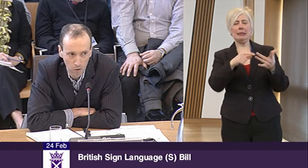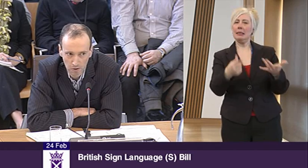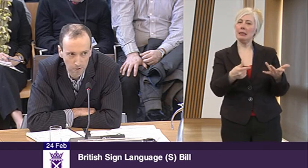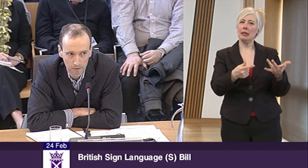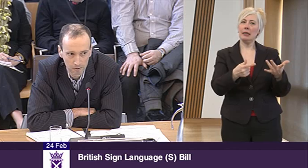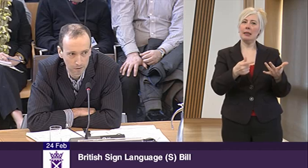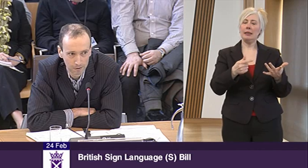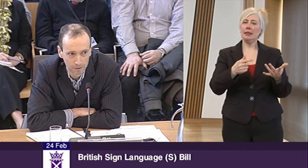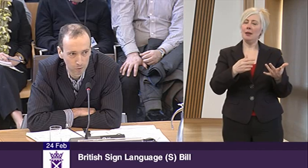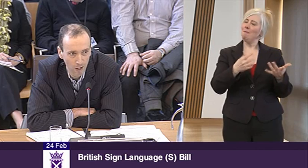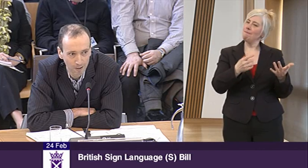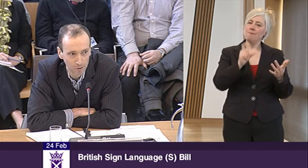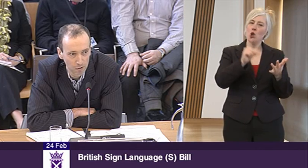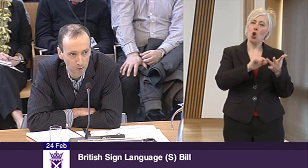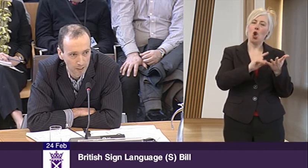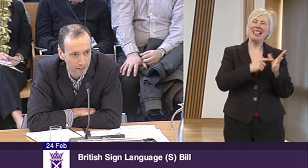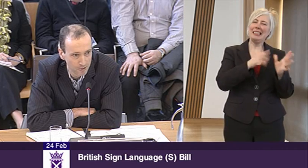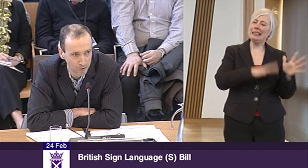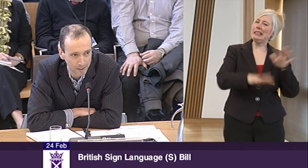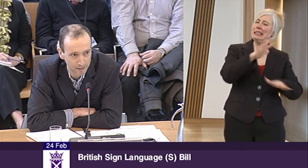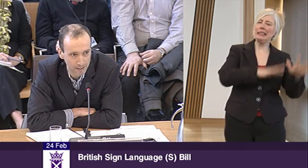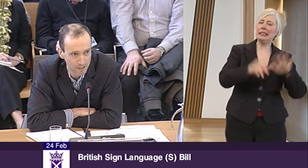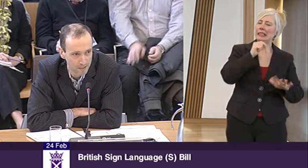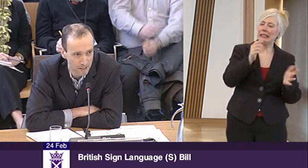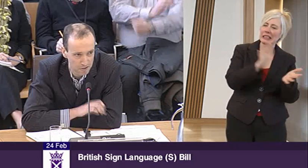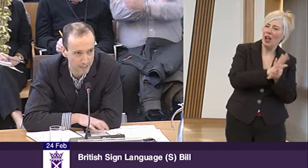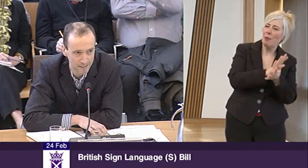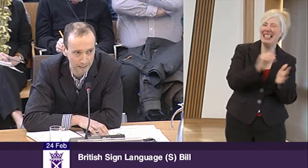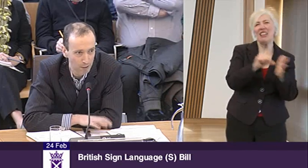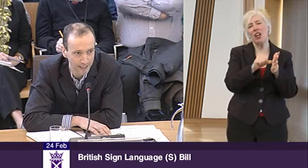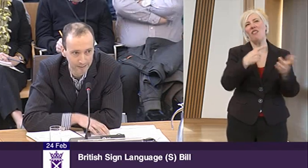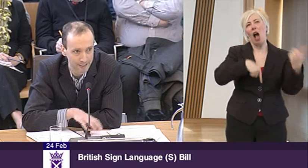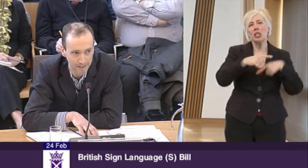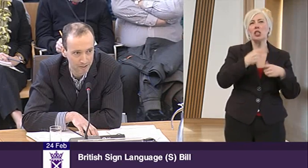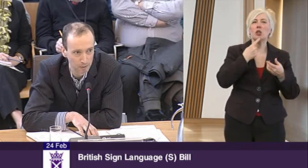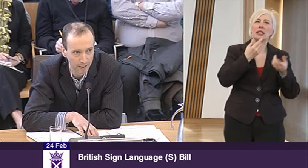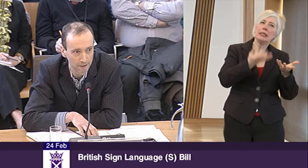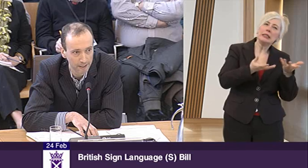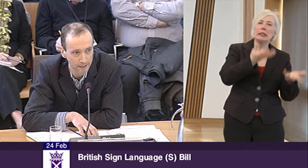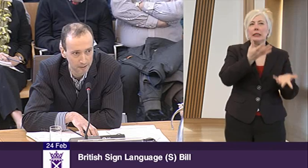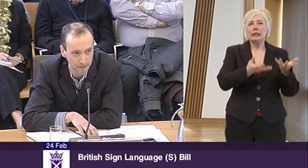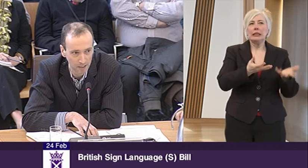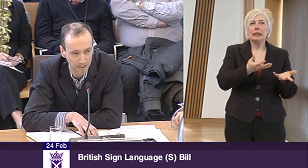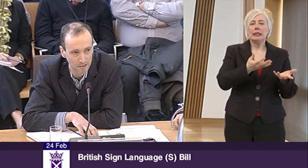is a very consistent thing for COSLA to argue. It does not apply only in this area and not